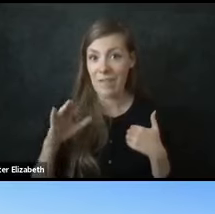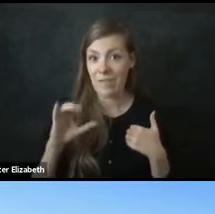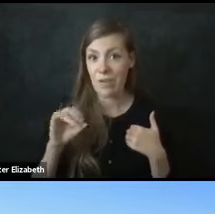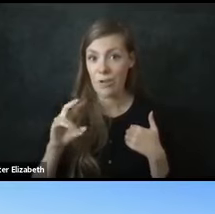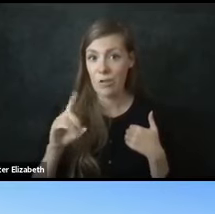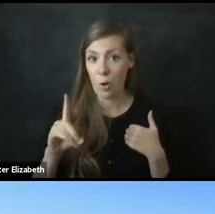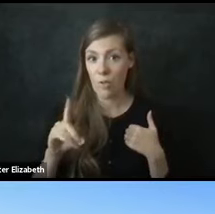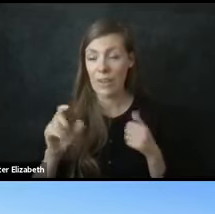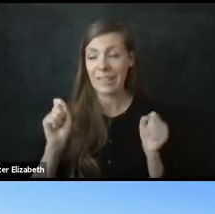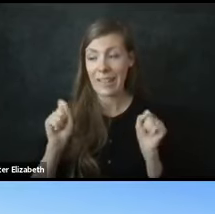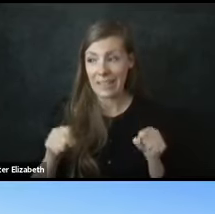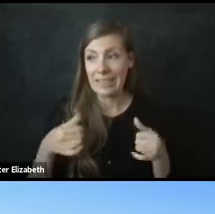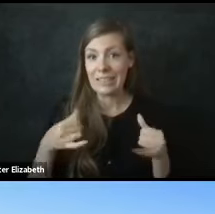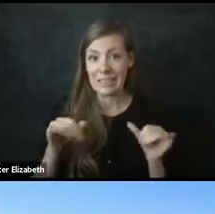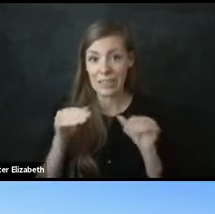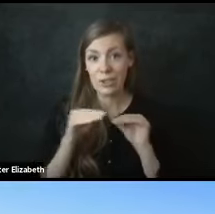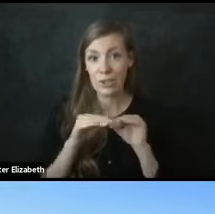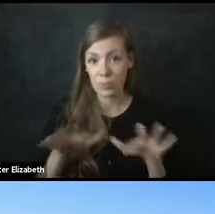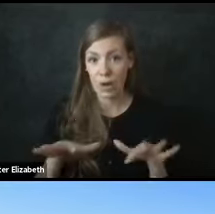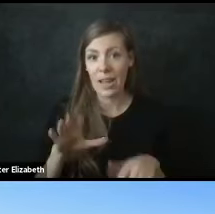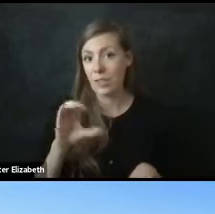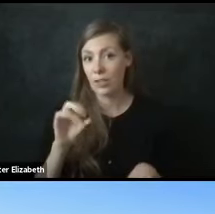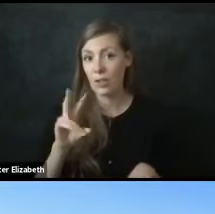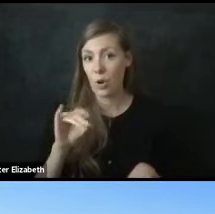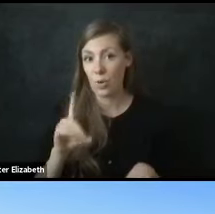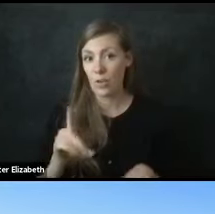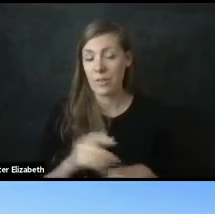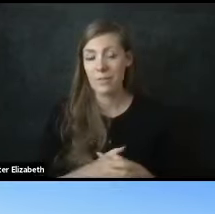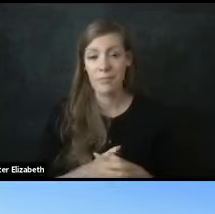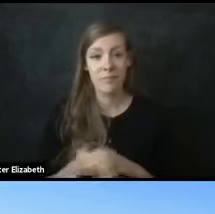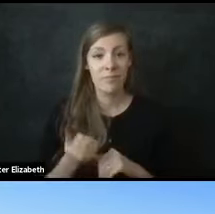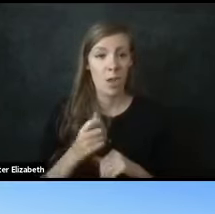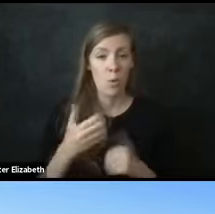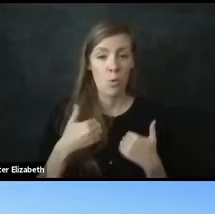And you have to remember that anybody who's symptomatic, anybody